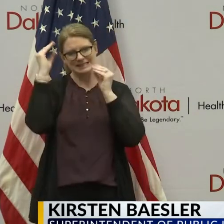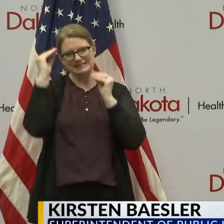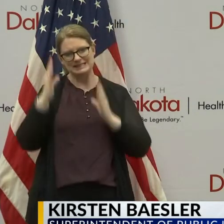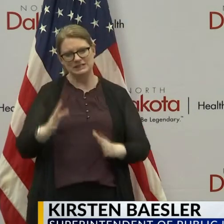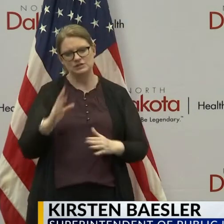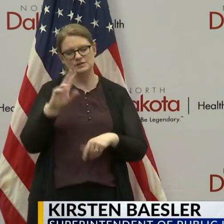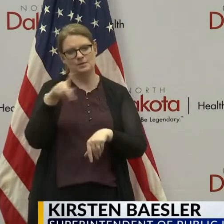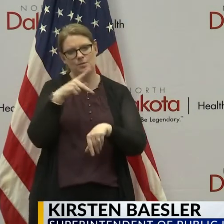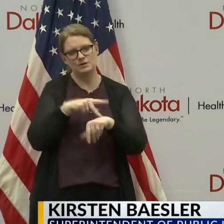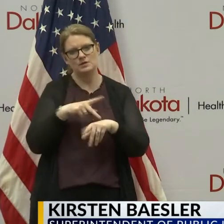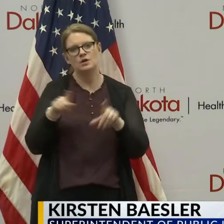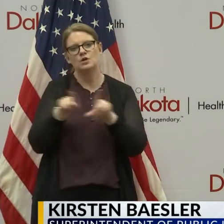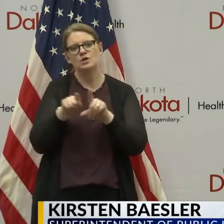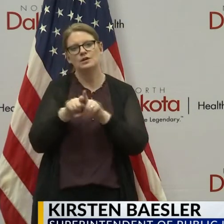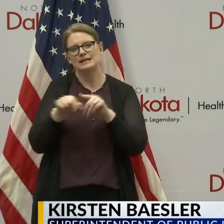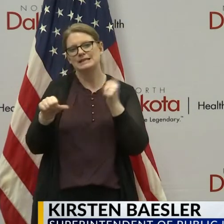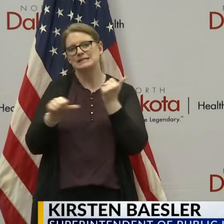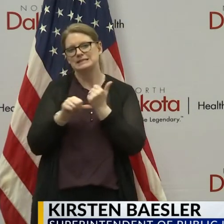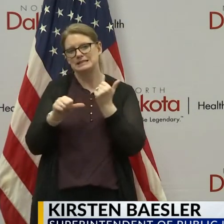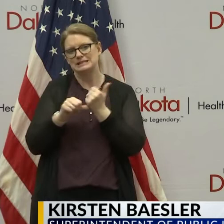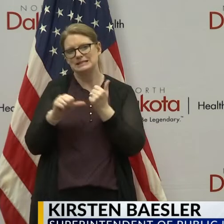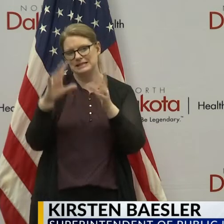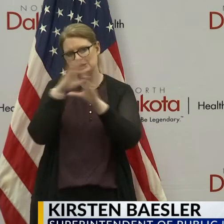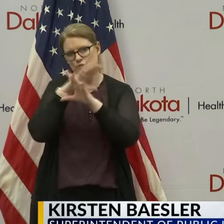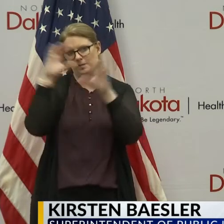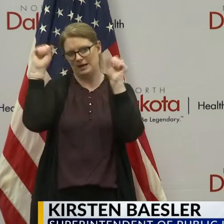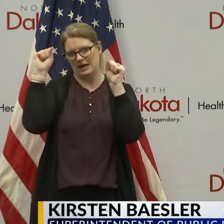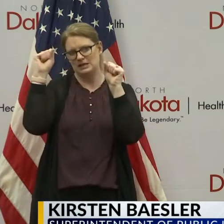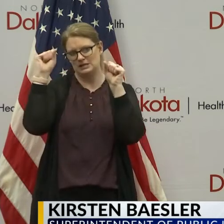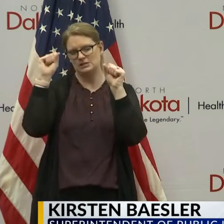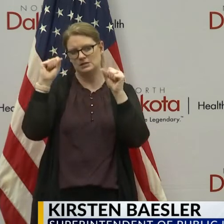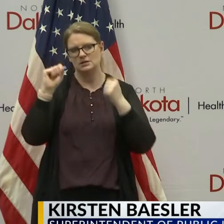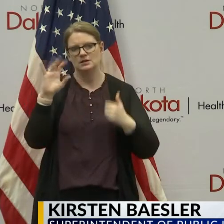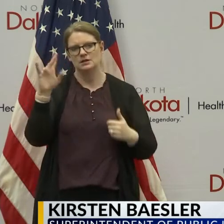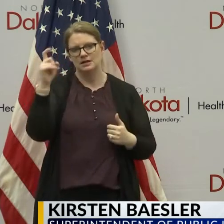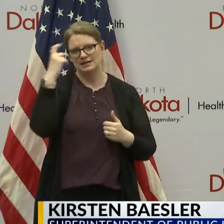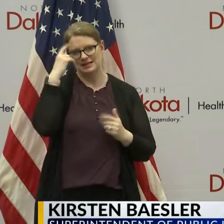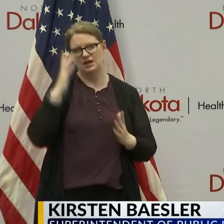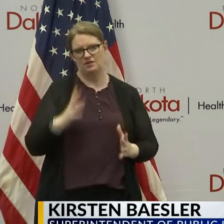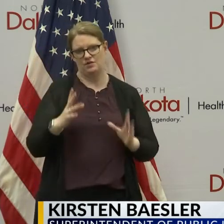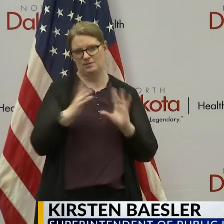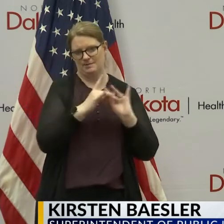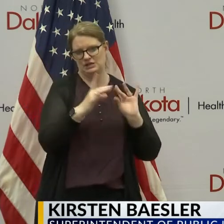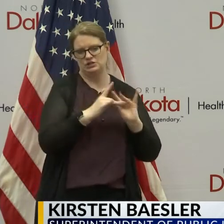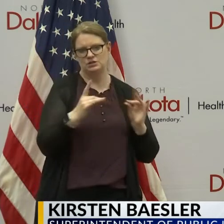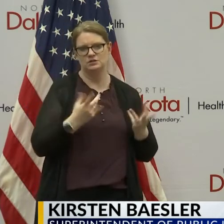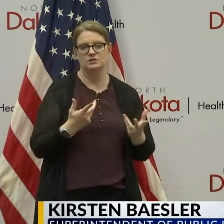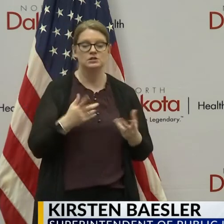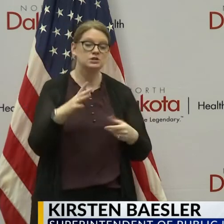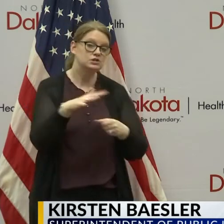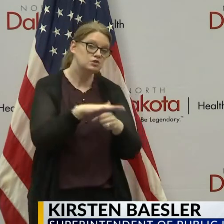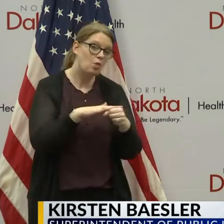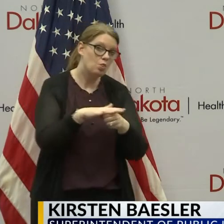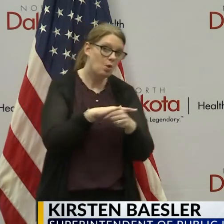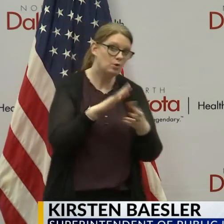THIS ORDER ONLY AFFECTS PRINCIPLES AND EXCUSE ME,